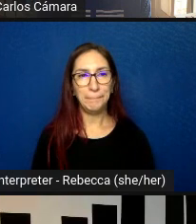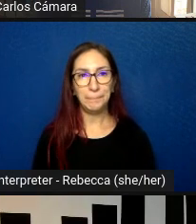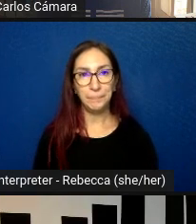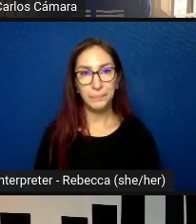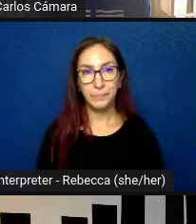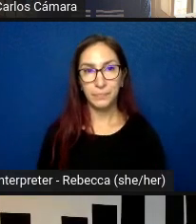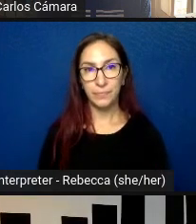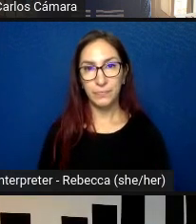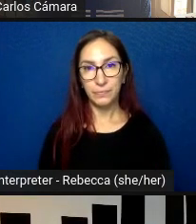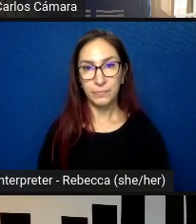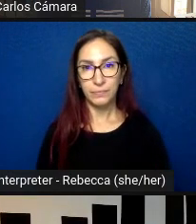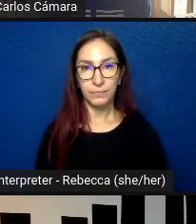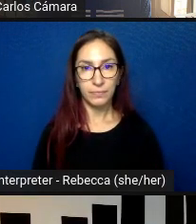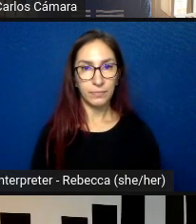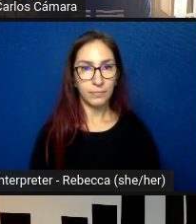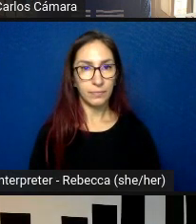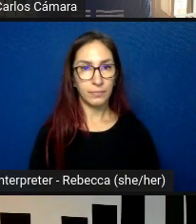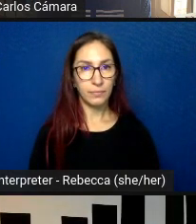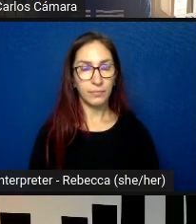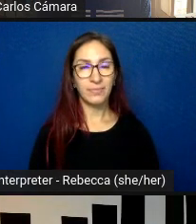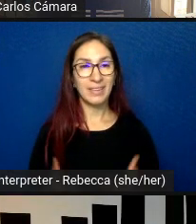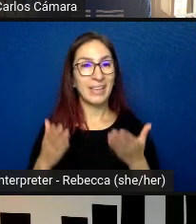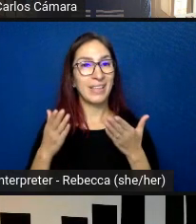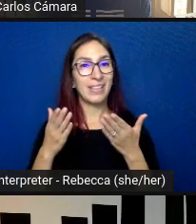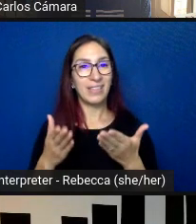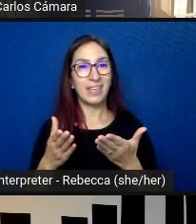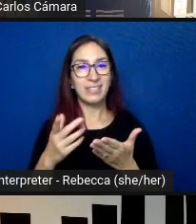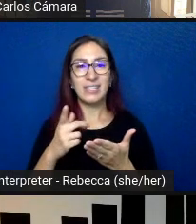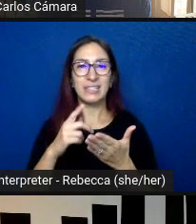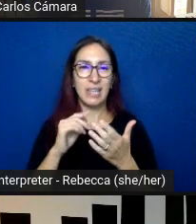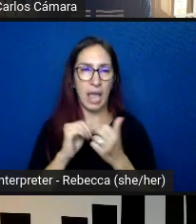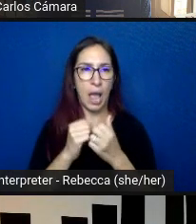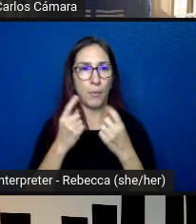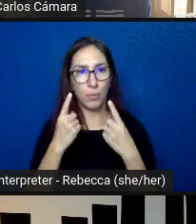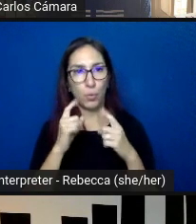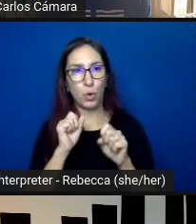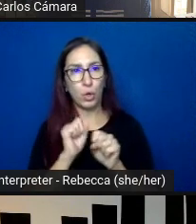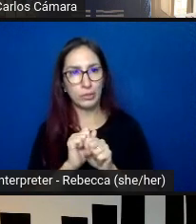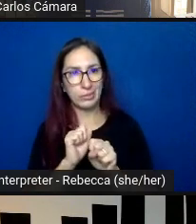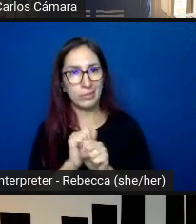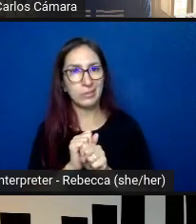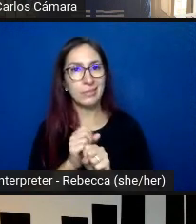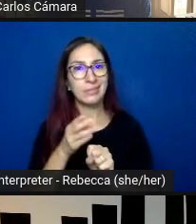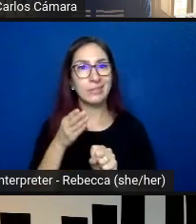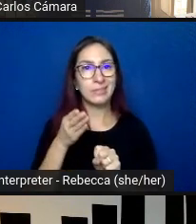This is basically a sequel. This was a GitHub project we found.